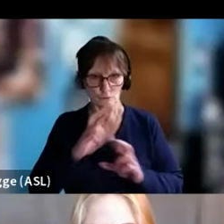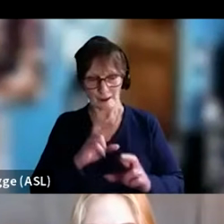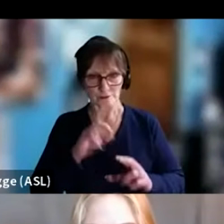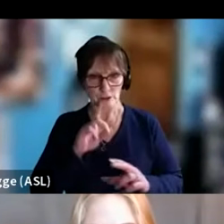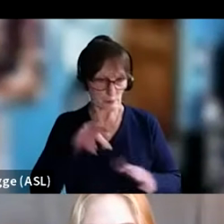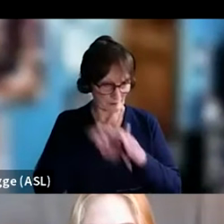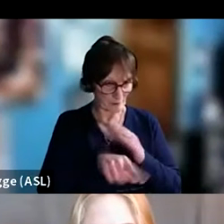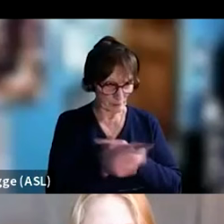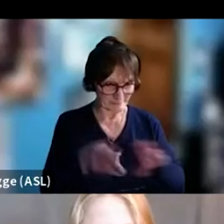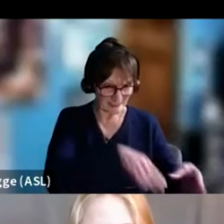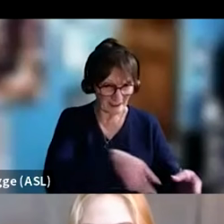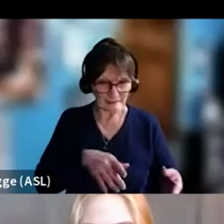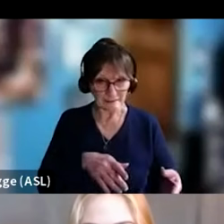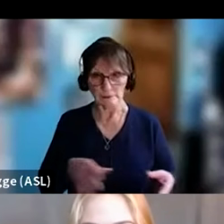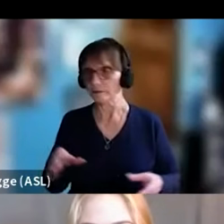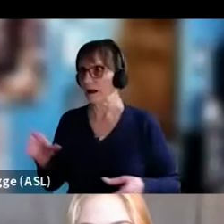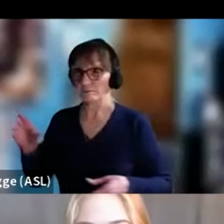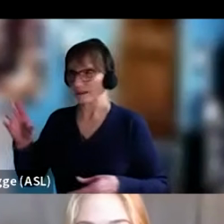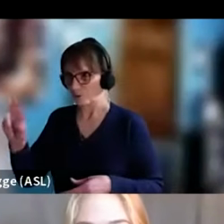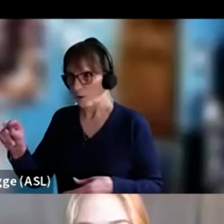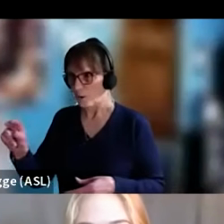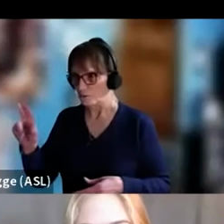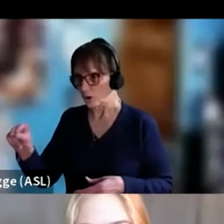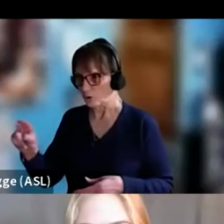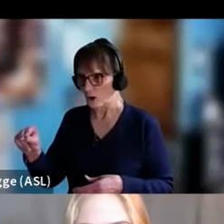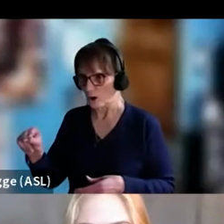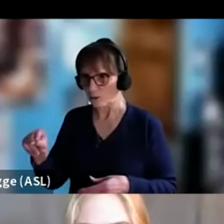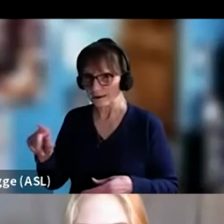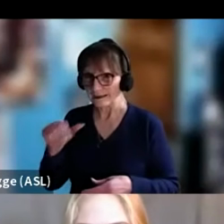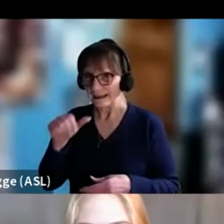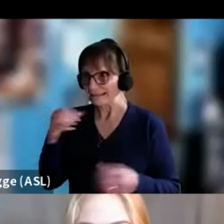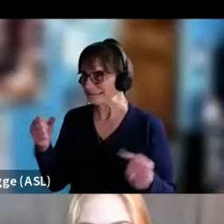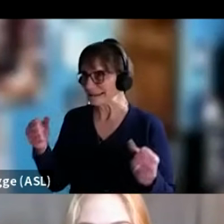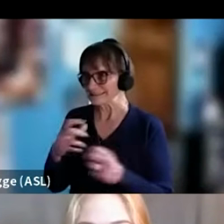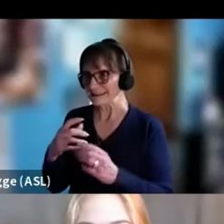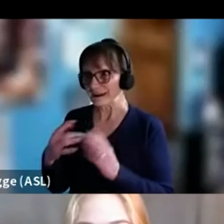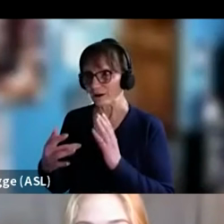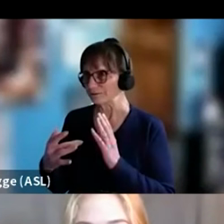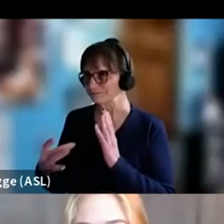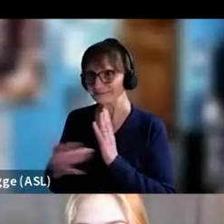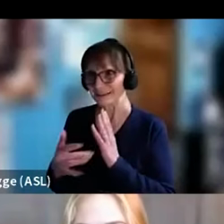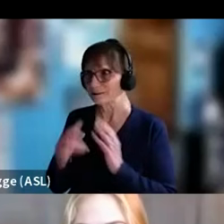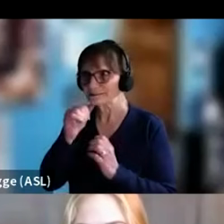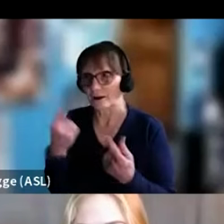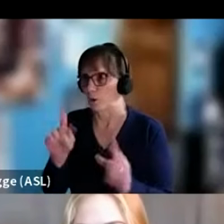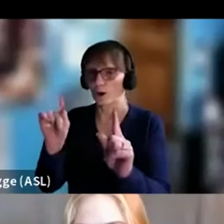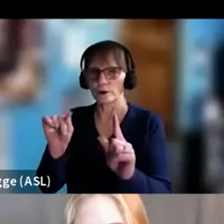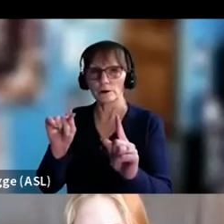I'm like, "No, no scare tactics will not work." Right? Suspend your judgment,